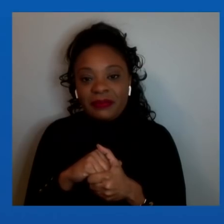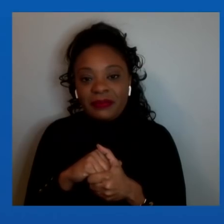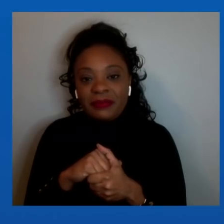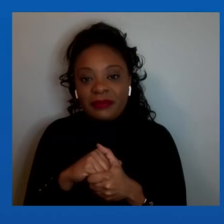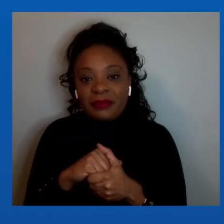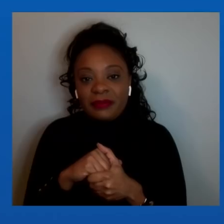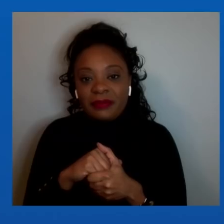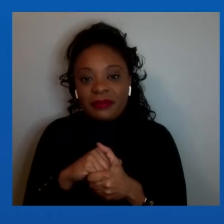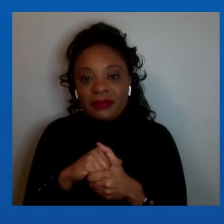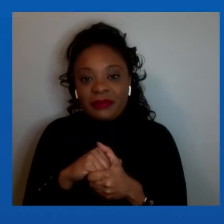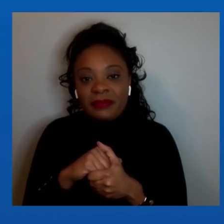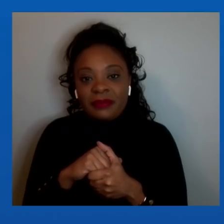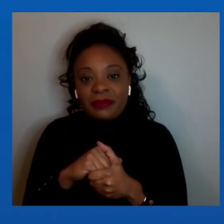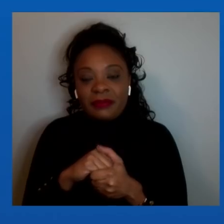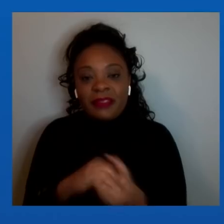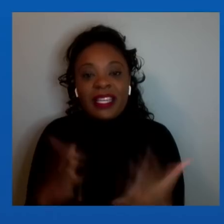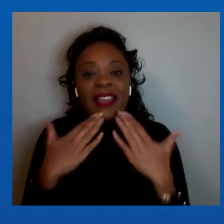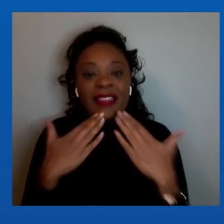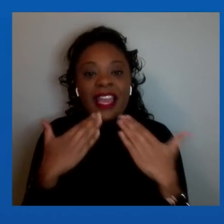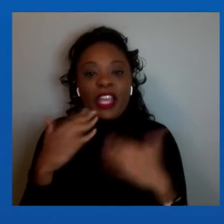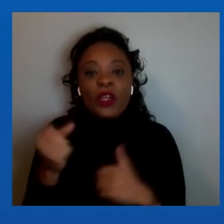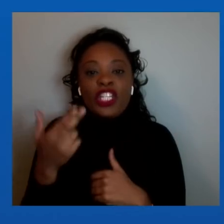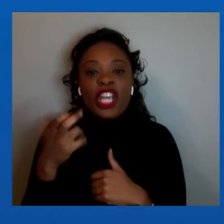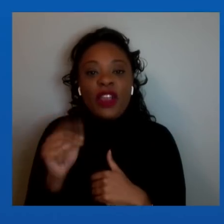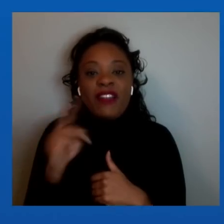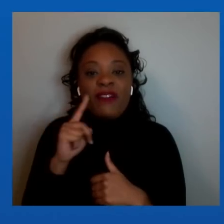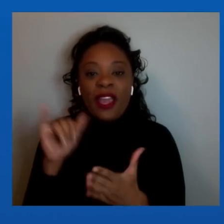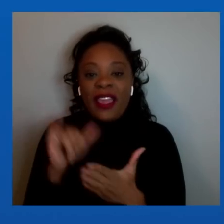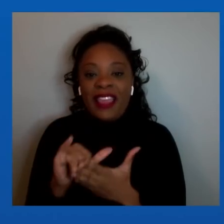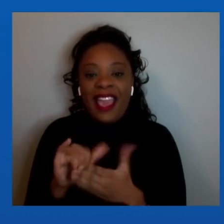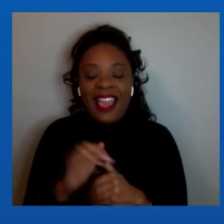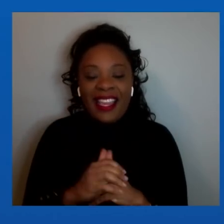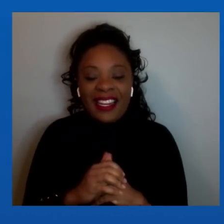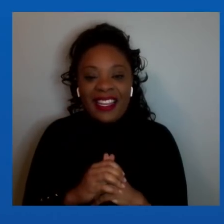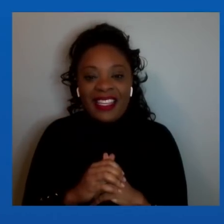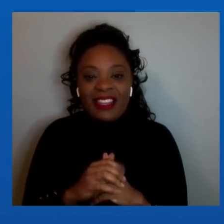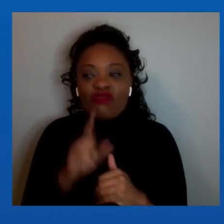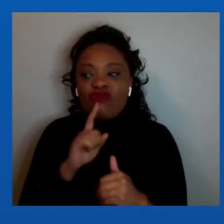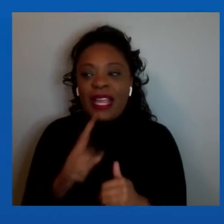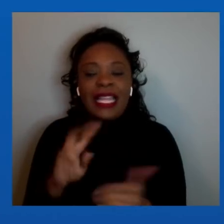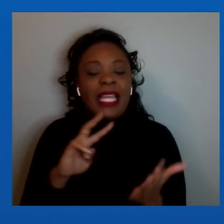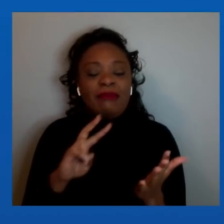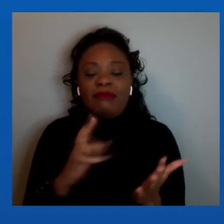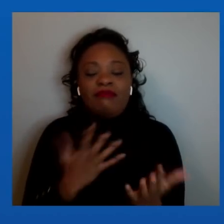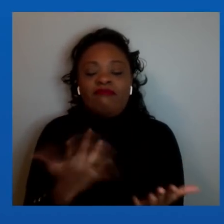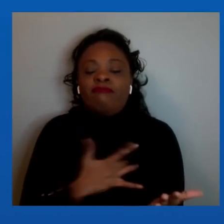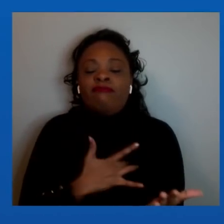The Vice President: Thank you, Sharron, for that very meaningful introduction. And Sharron and I were talking earlier.